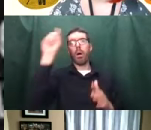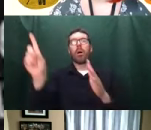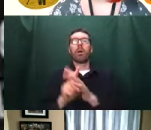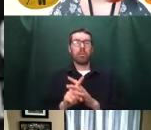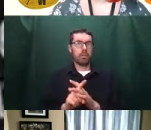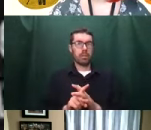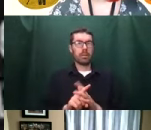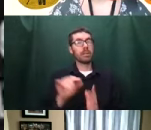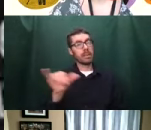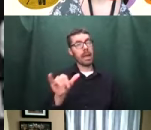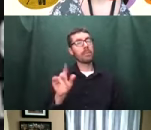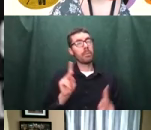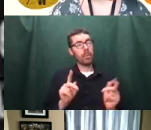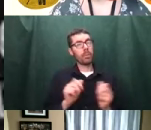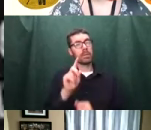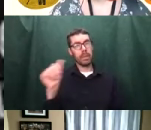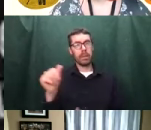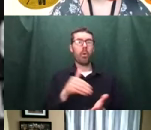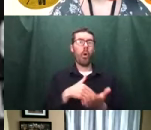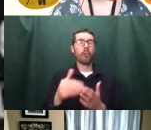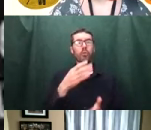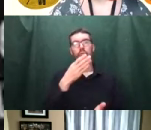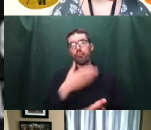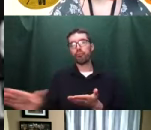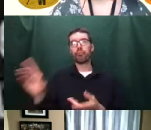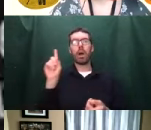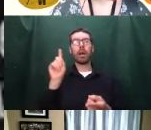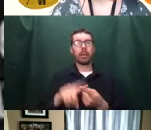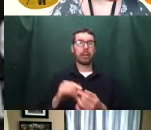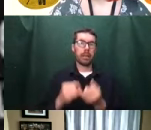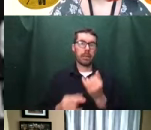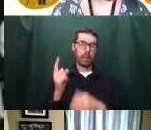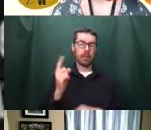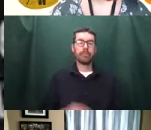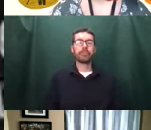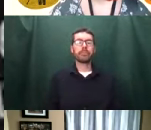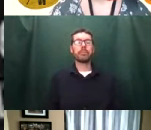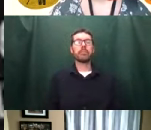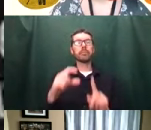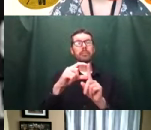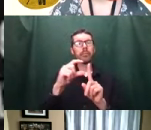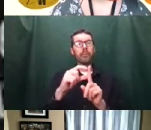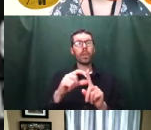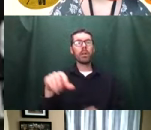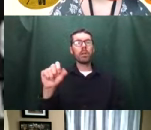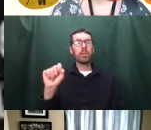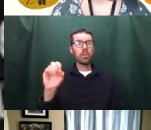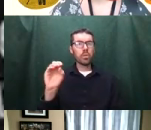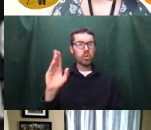been for years. So there's a term social access that I read in a article and it may, and I,